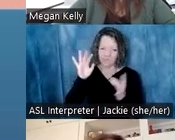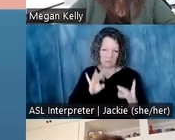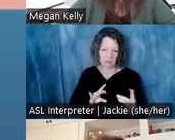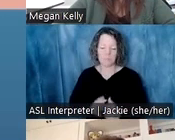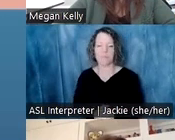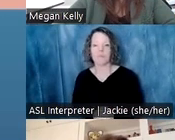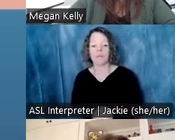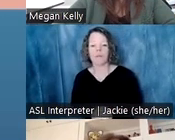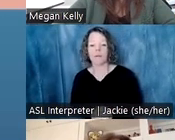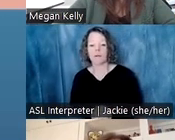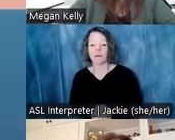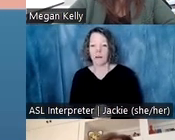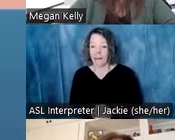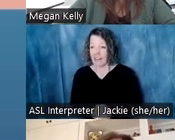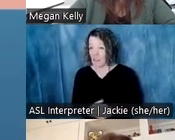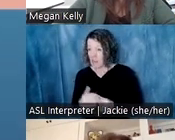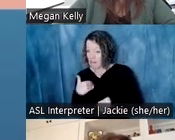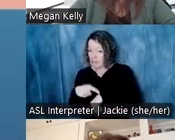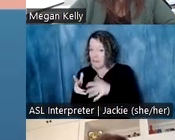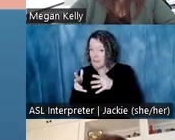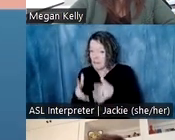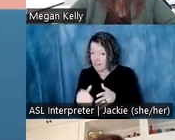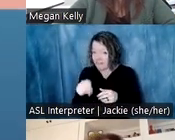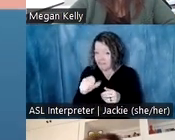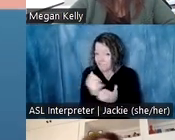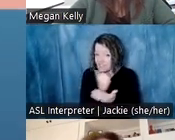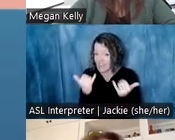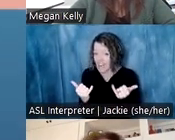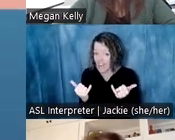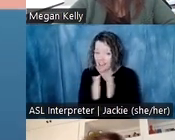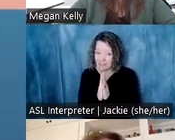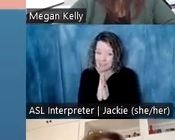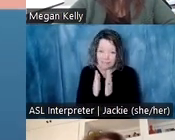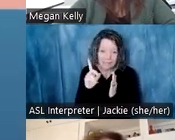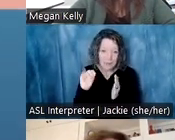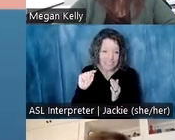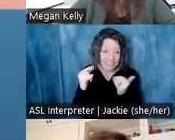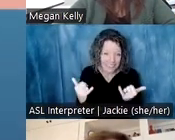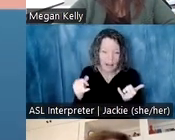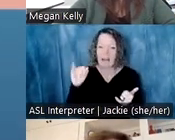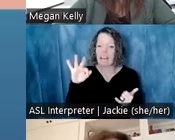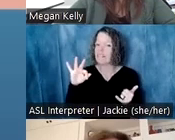if you did the surveys now is that you will receive a survey in your email,